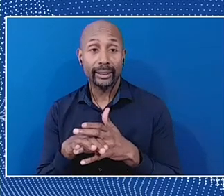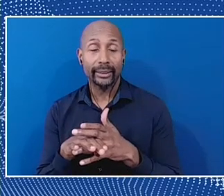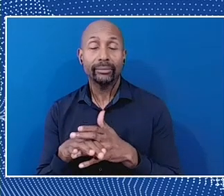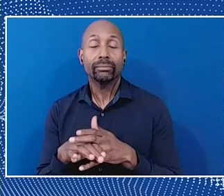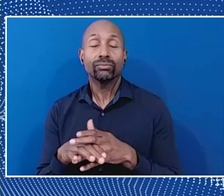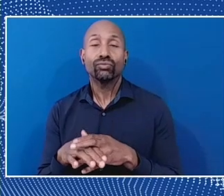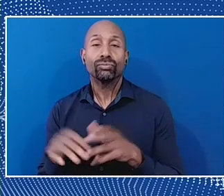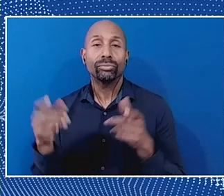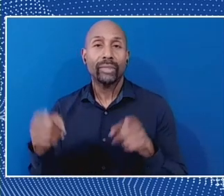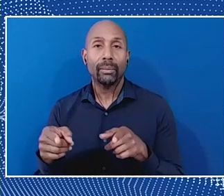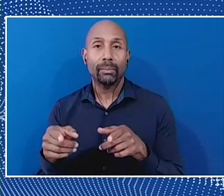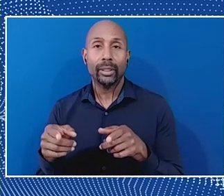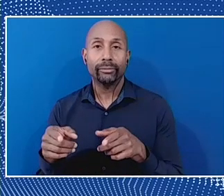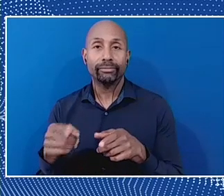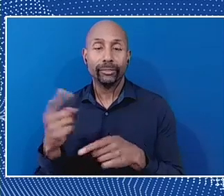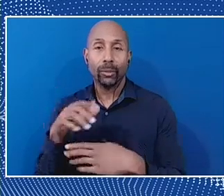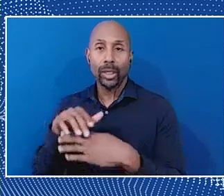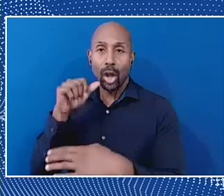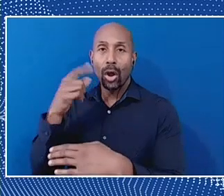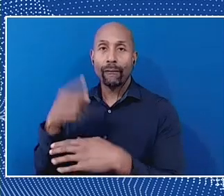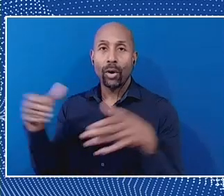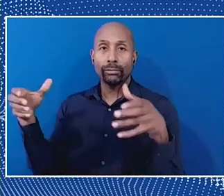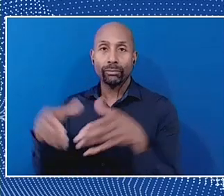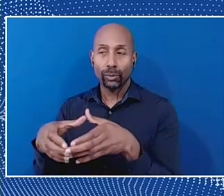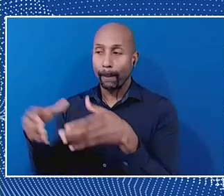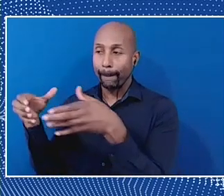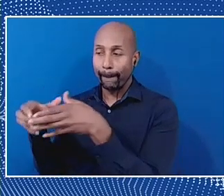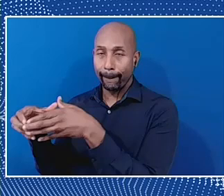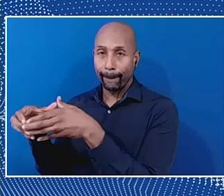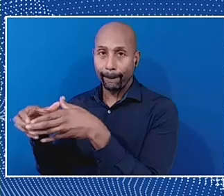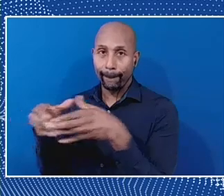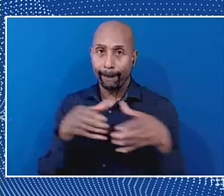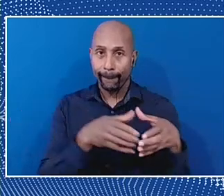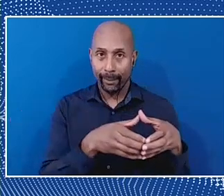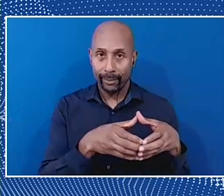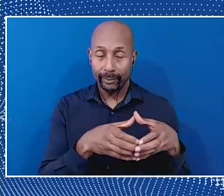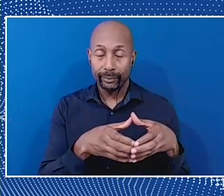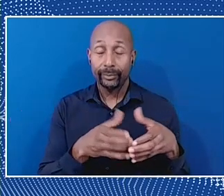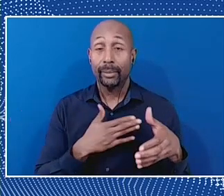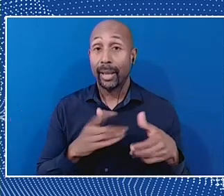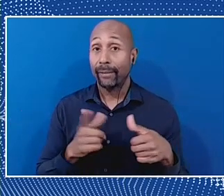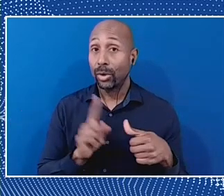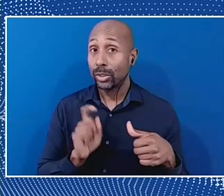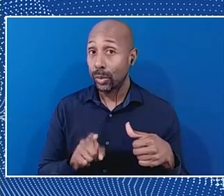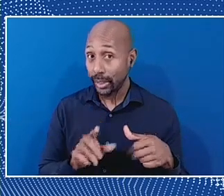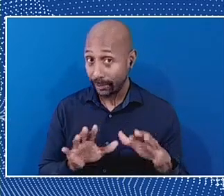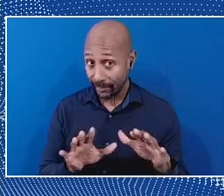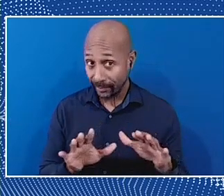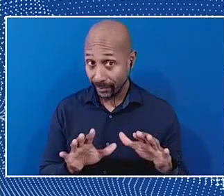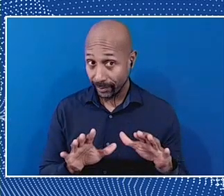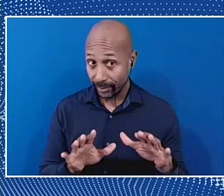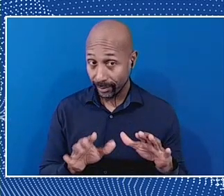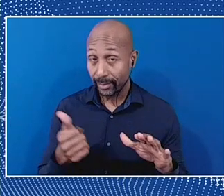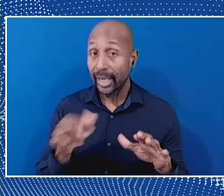called and so my first question coming back is if there is any report on- report